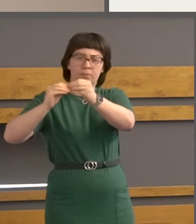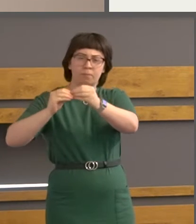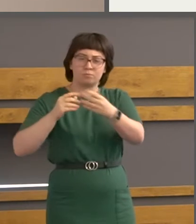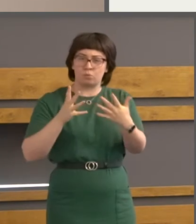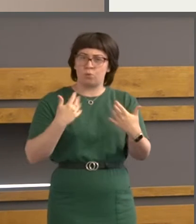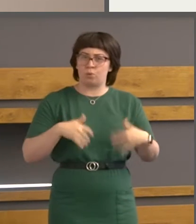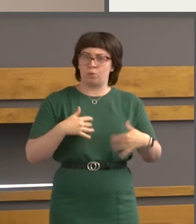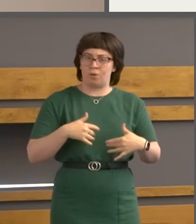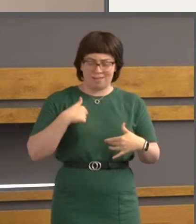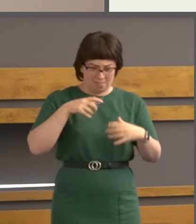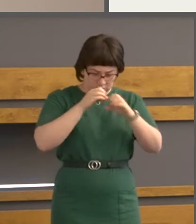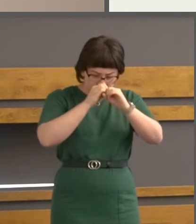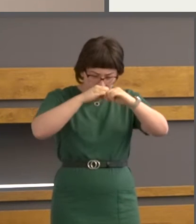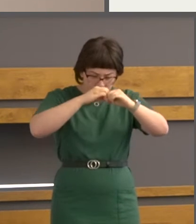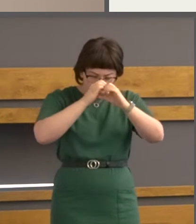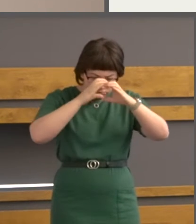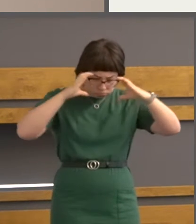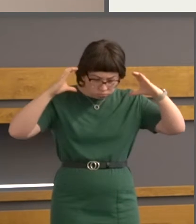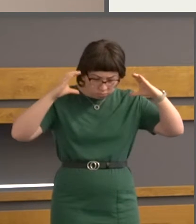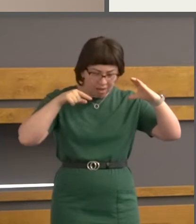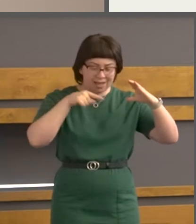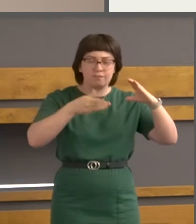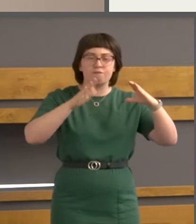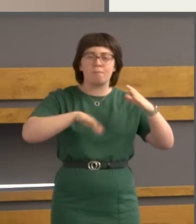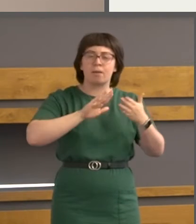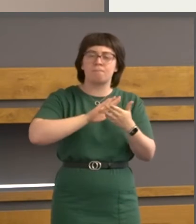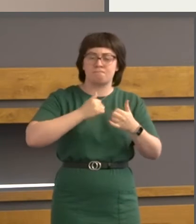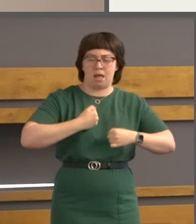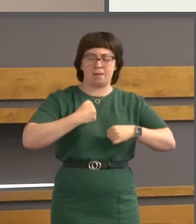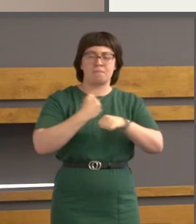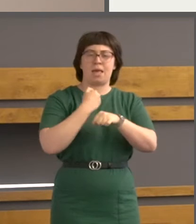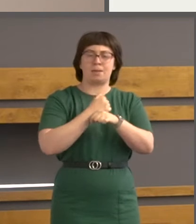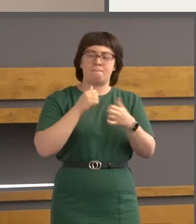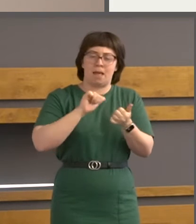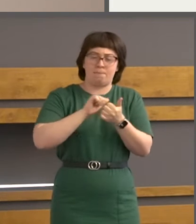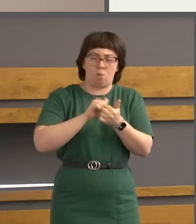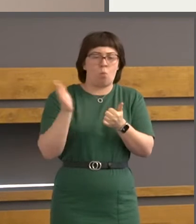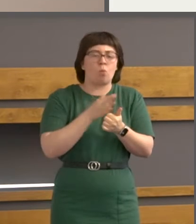So this microscopic view is from the handmade paper now with all the water pressed out.